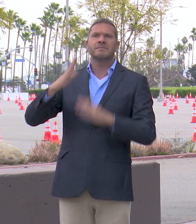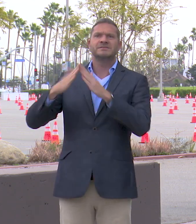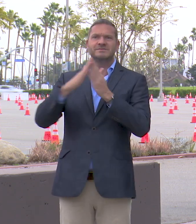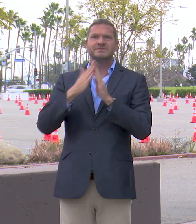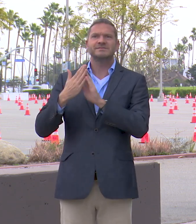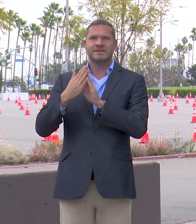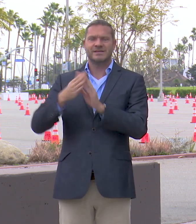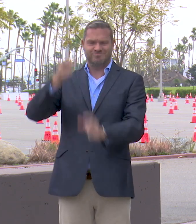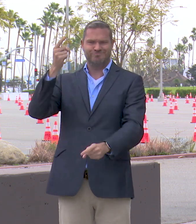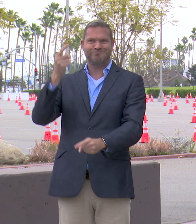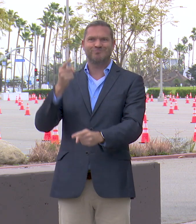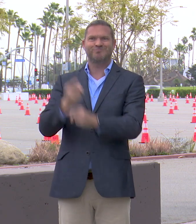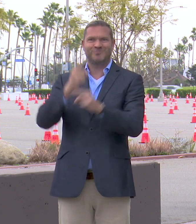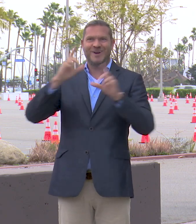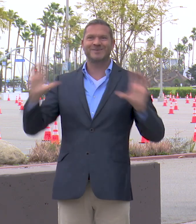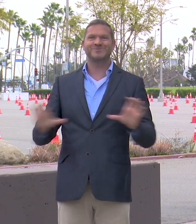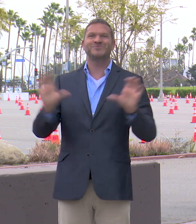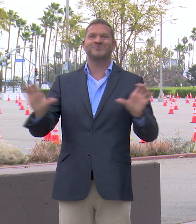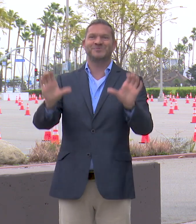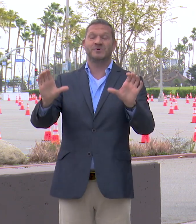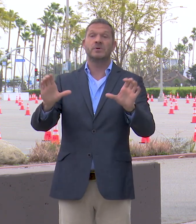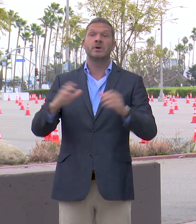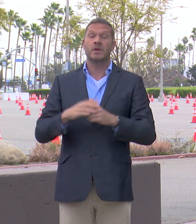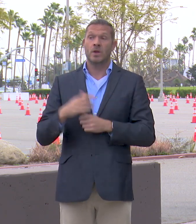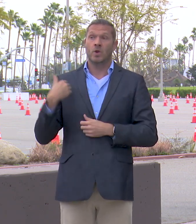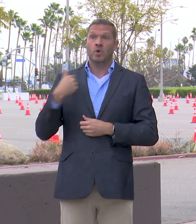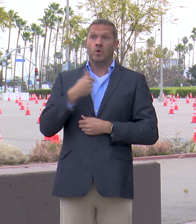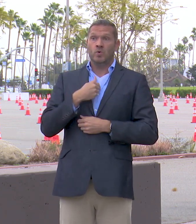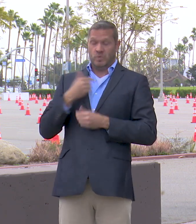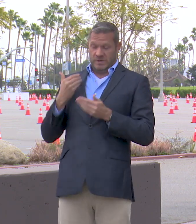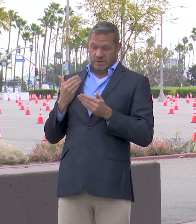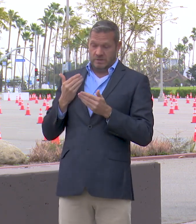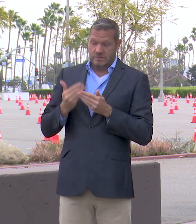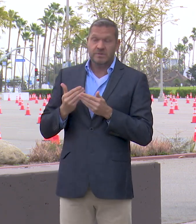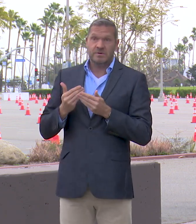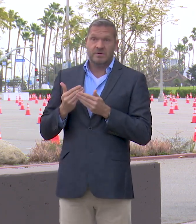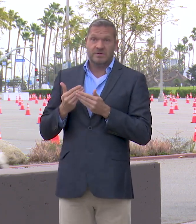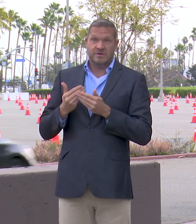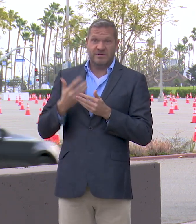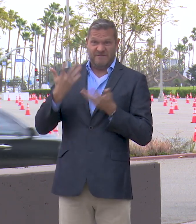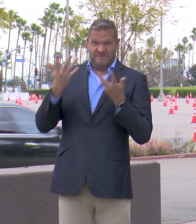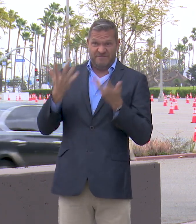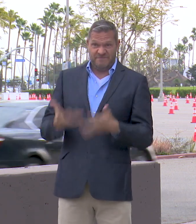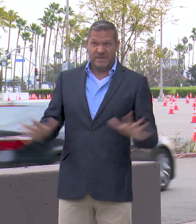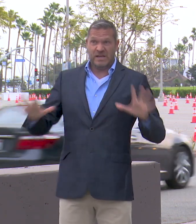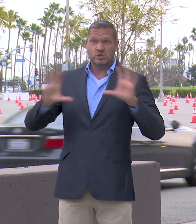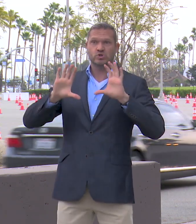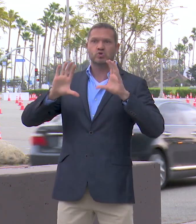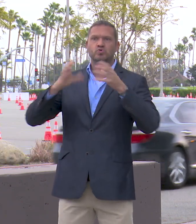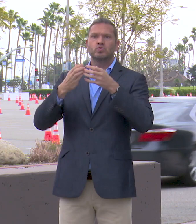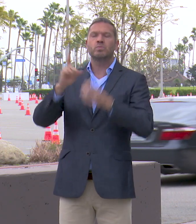We have almost finished all of our group A and in fact, I think somewhere around 45,